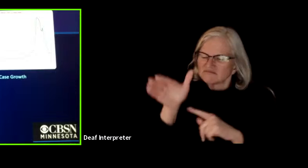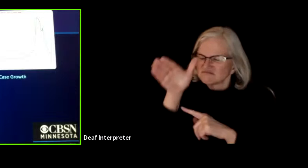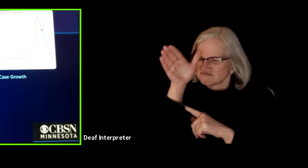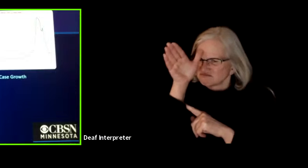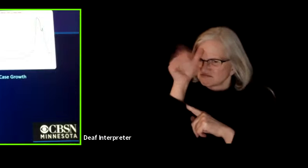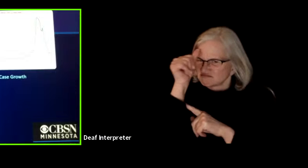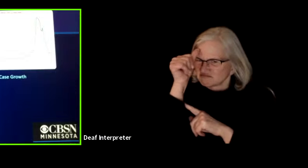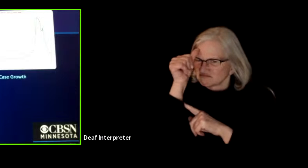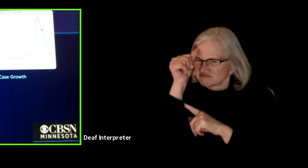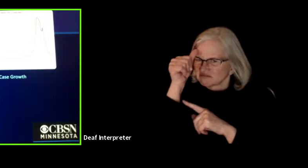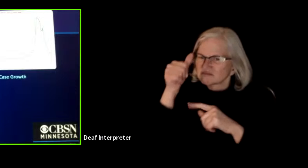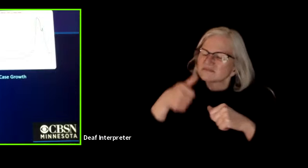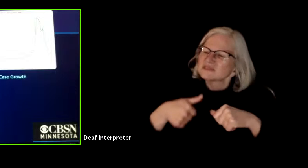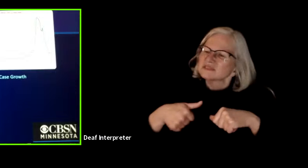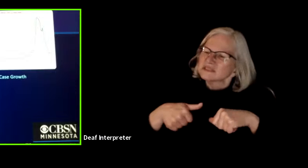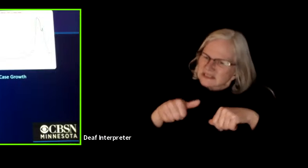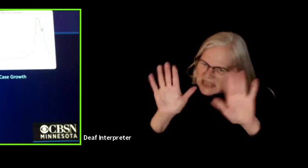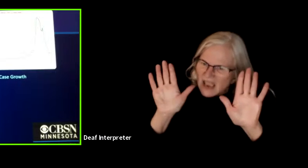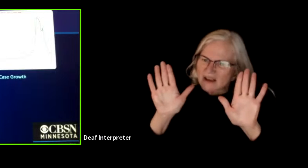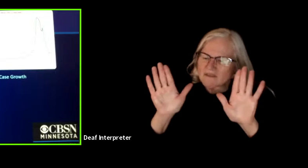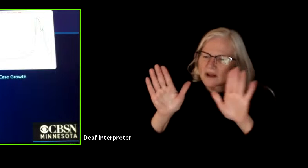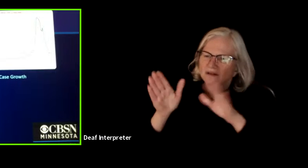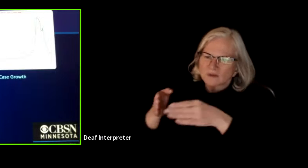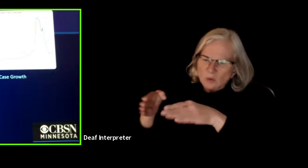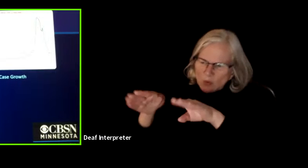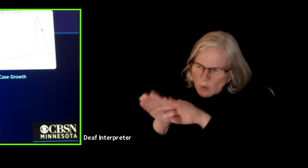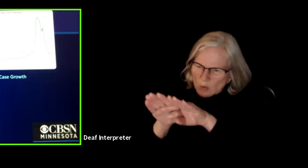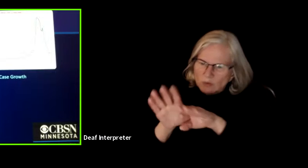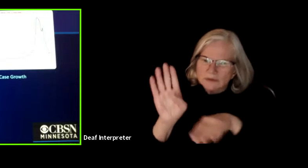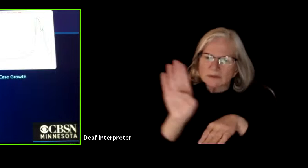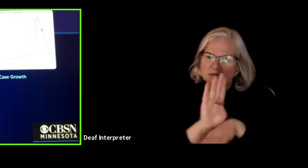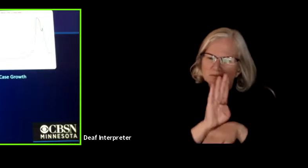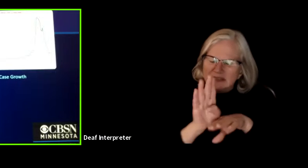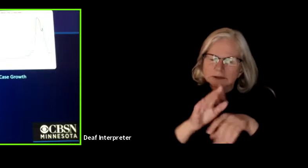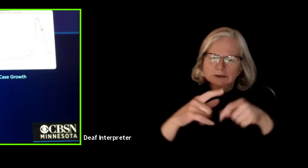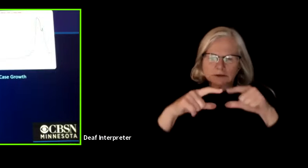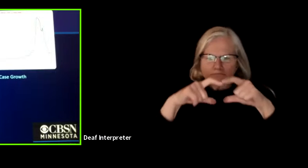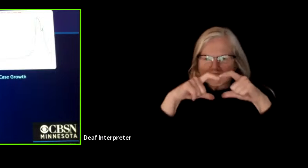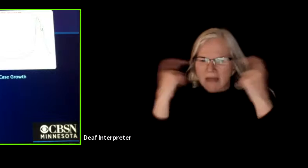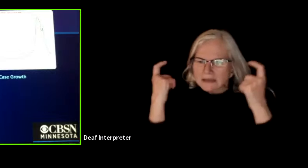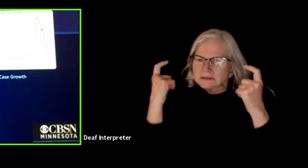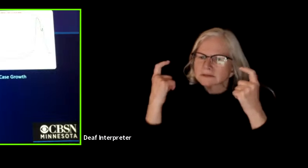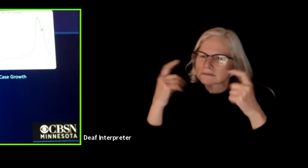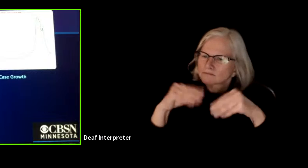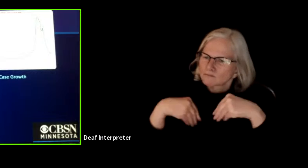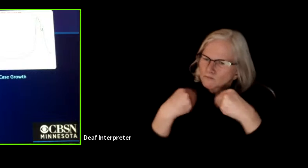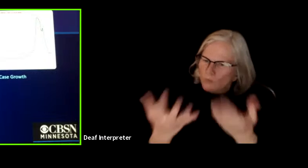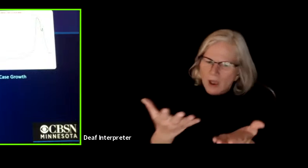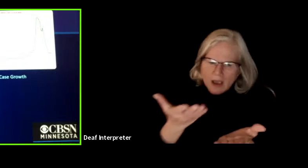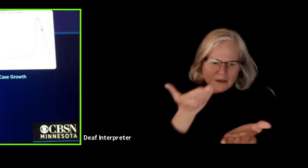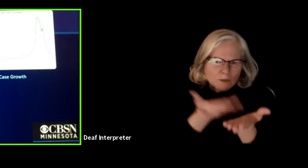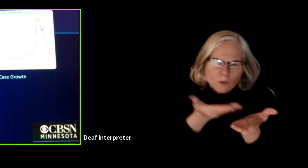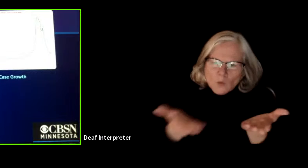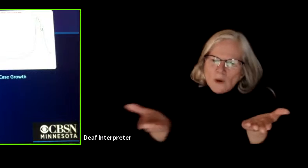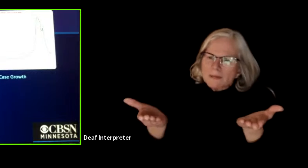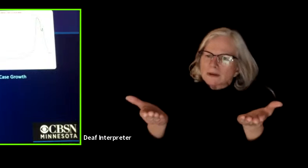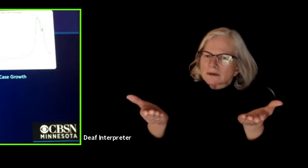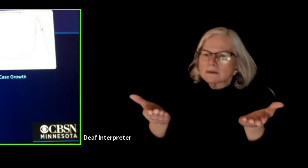AND ALL OF THE THERAPEUTICS, VENTILATORS, BOTTLED OXYGEN, WHATEVER IT WAS, WAS PROVIDED TO THEM. THAT IS A PROMISE THAT WE NEED TO KEEP TO EVERY MINNESOTAIAN, SHOULD YOU